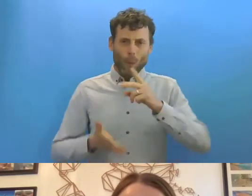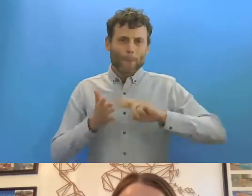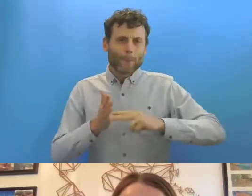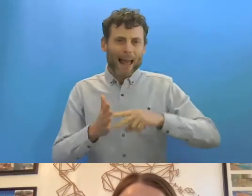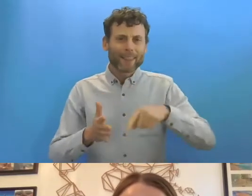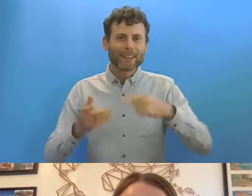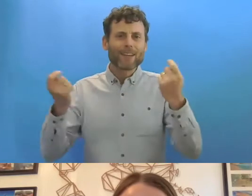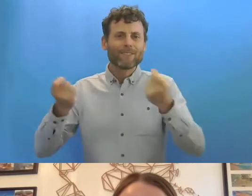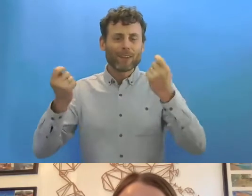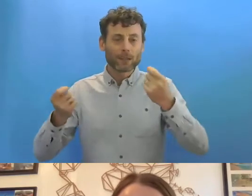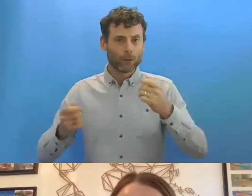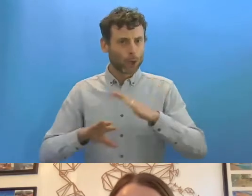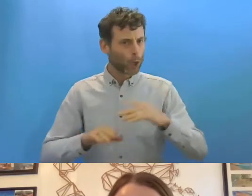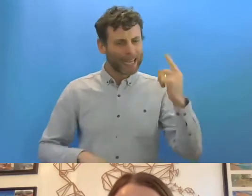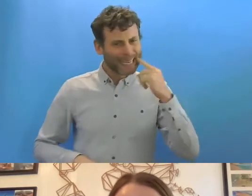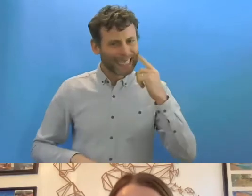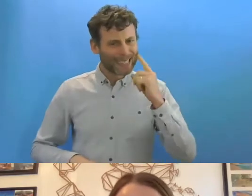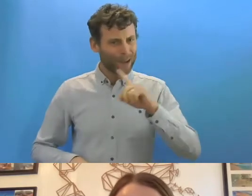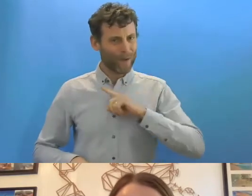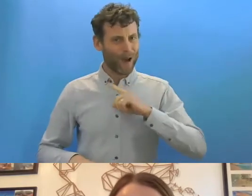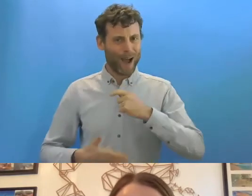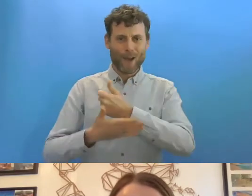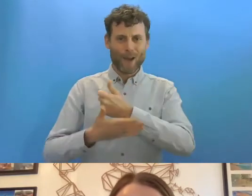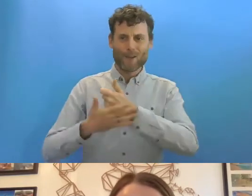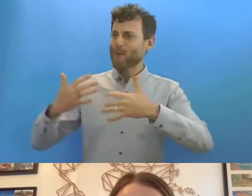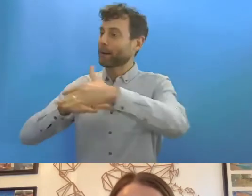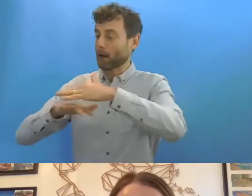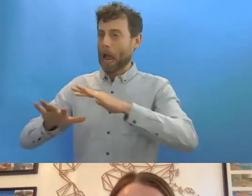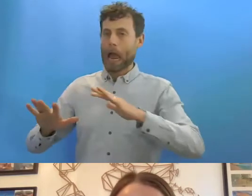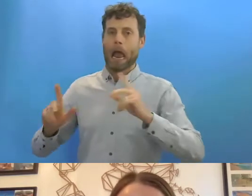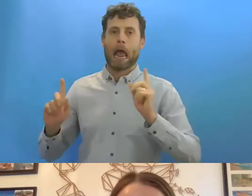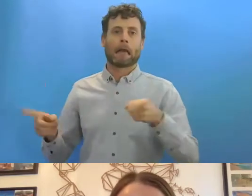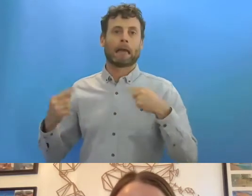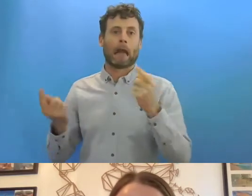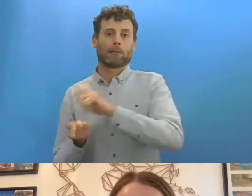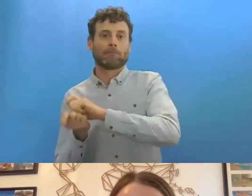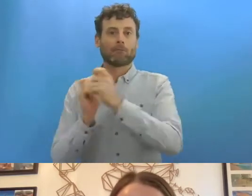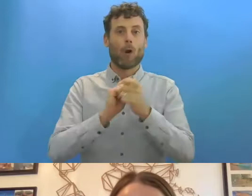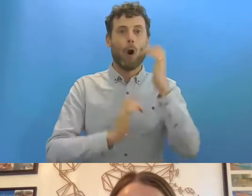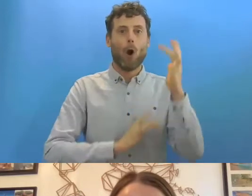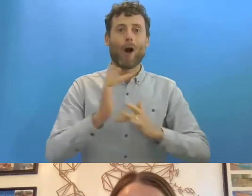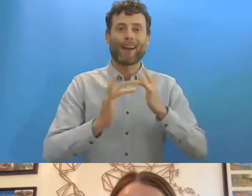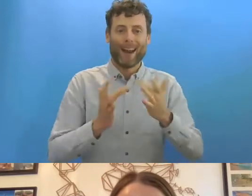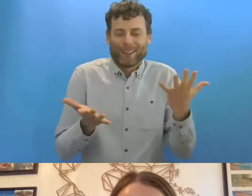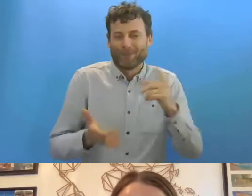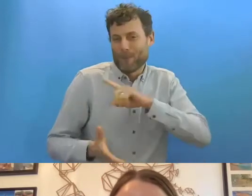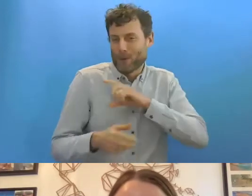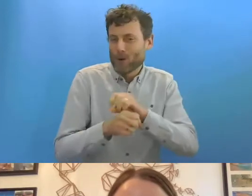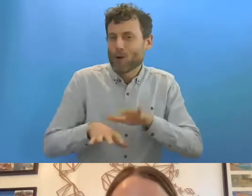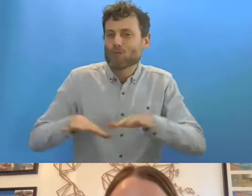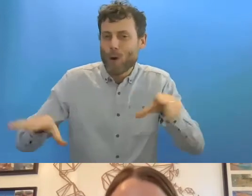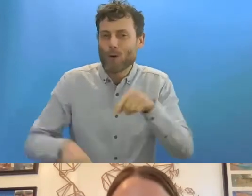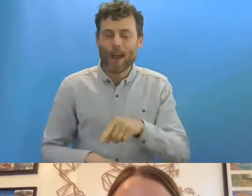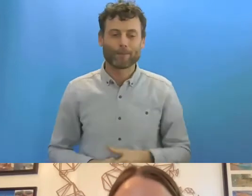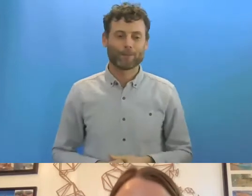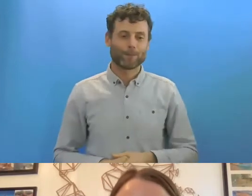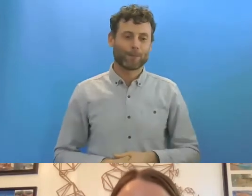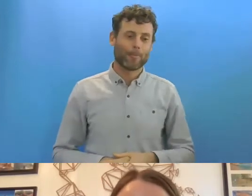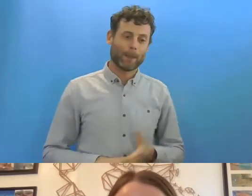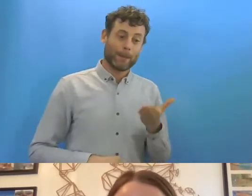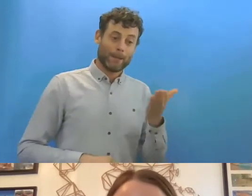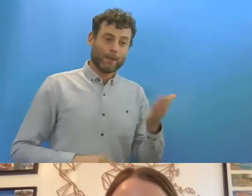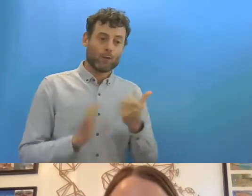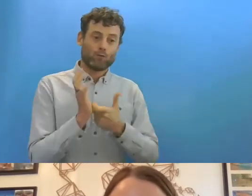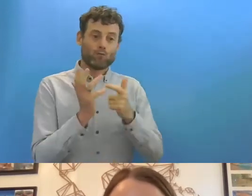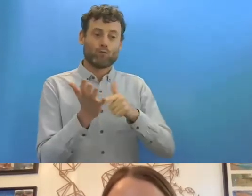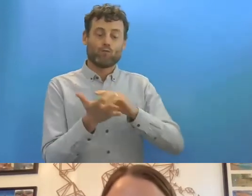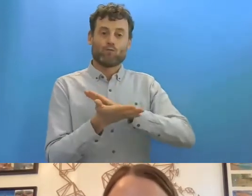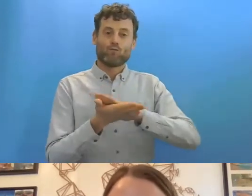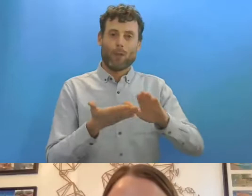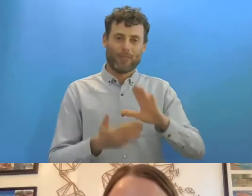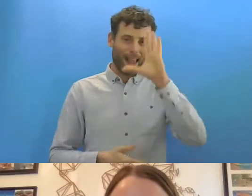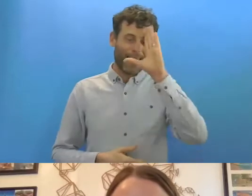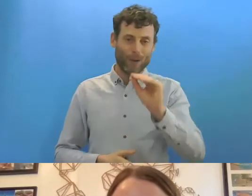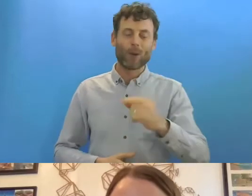and then generally about the Festival but also about how you've had to kind of adapt in 2020 and 2021 to what we're all living through at the moment, which is COVID-19.